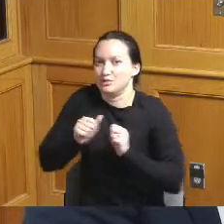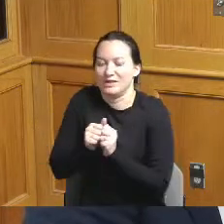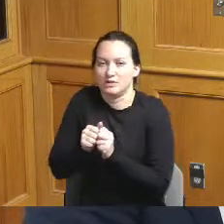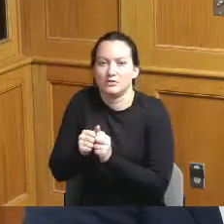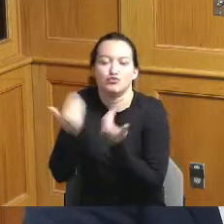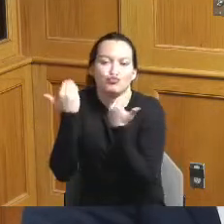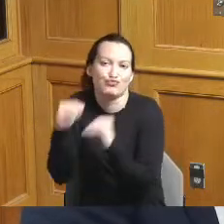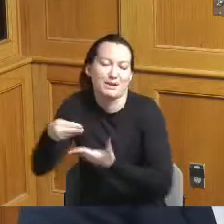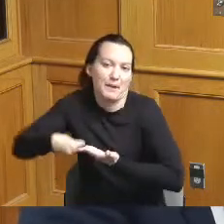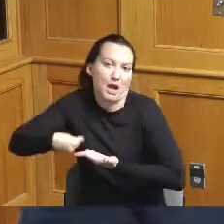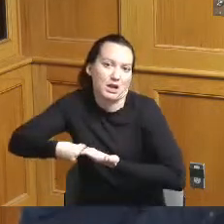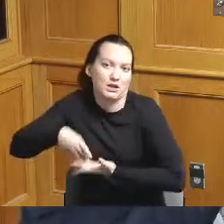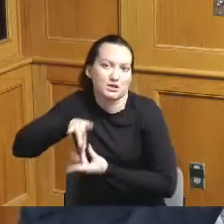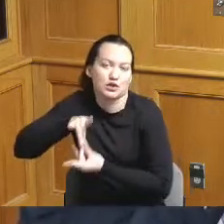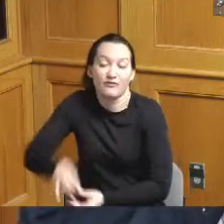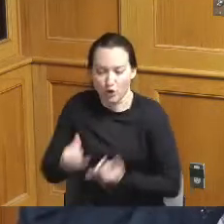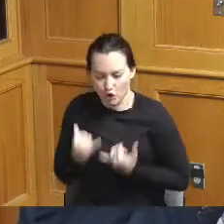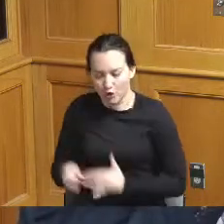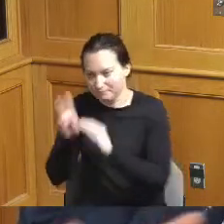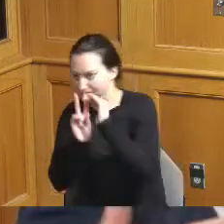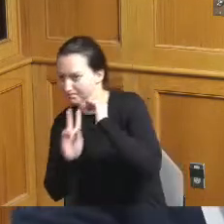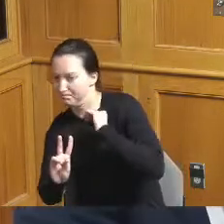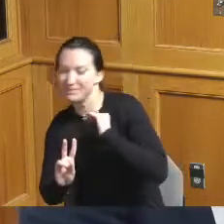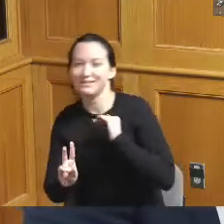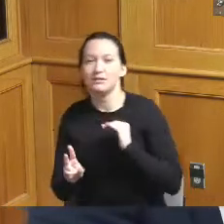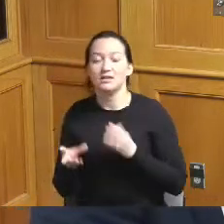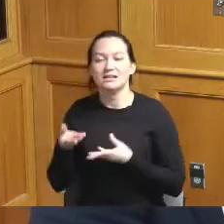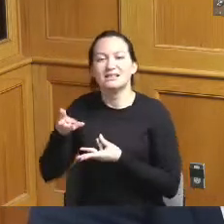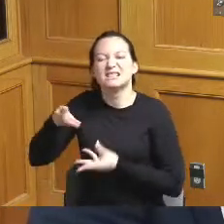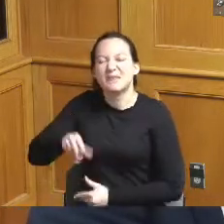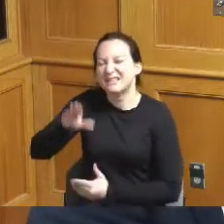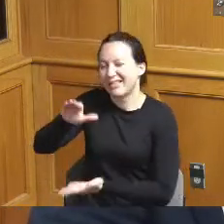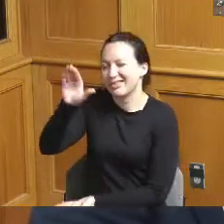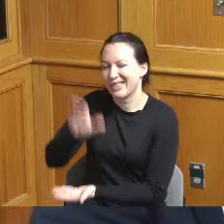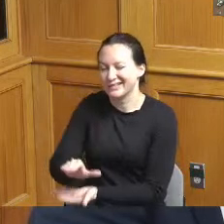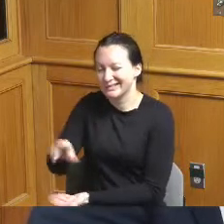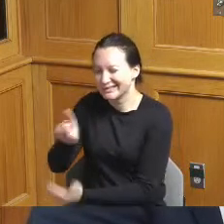funds relative to current projections where they spend less than than the figures that we